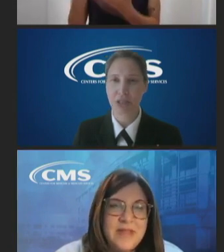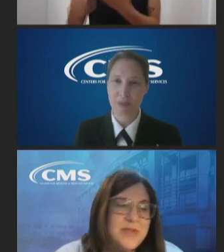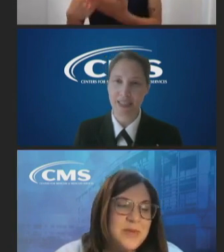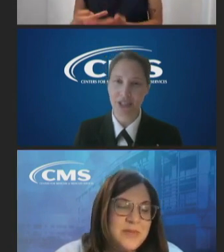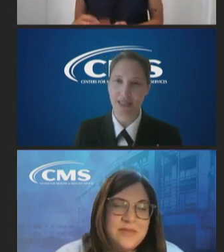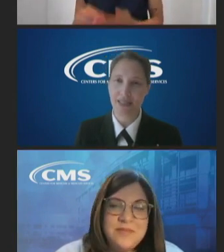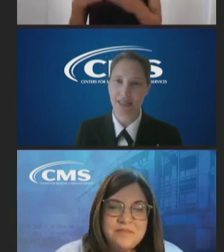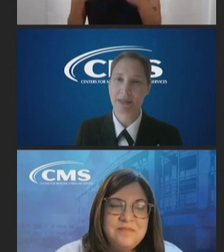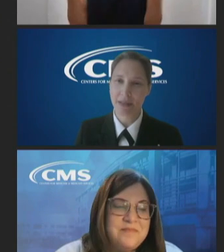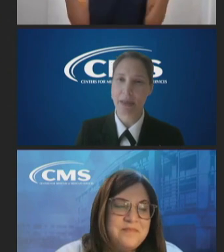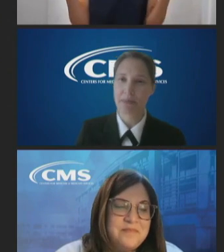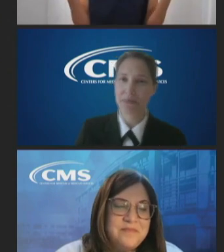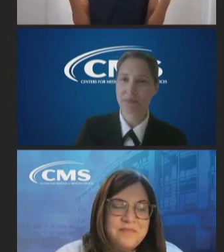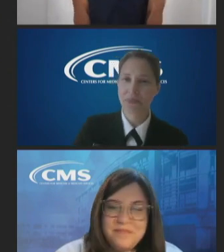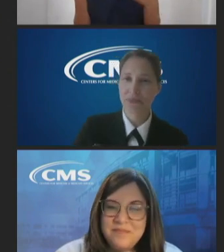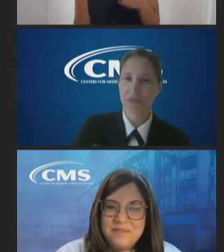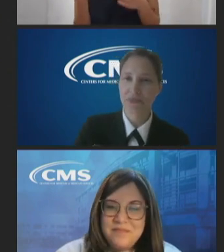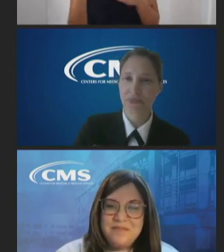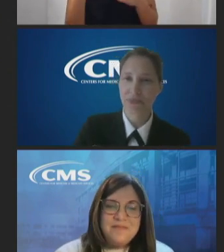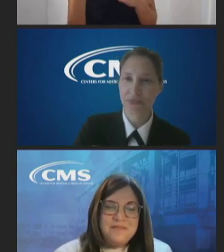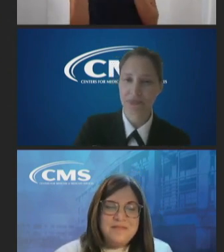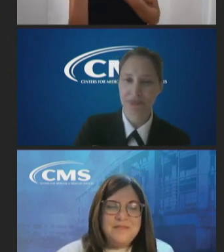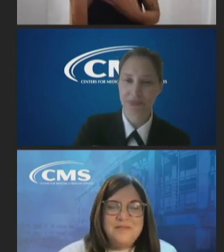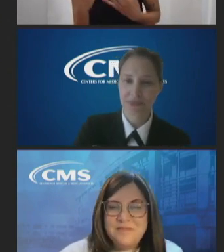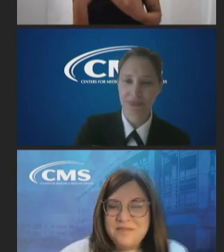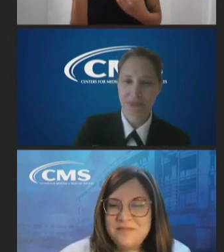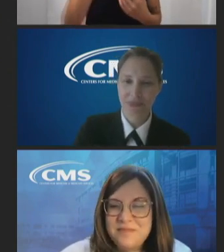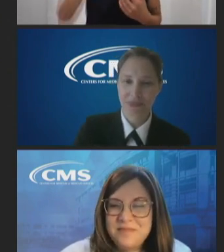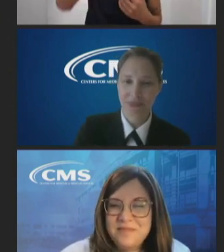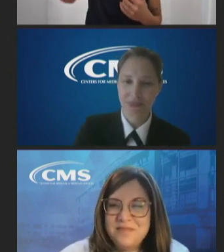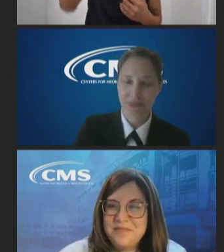Chris Regal: Yeah. And unfortunately, I know this is not the best move for me.